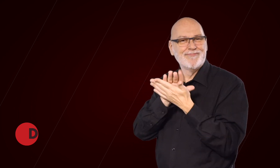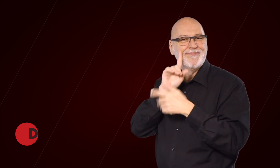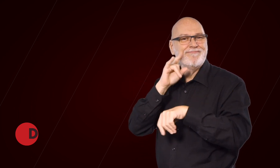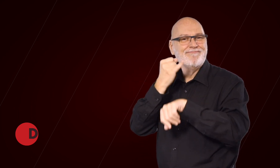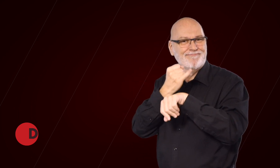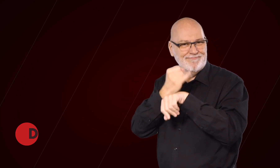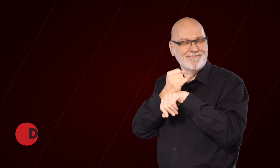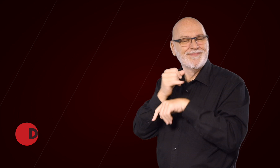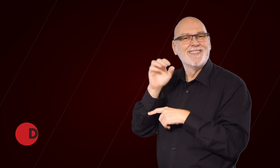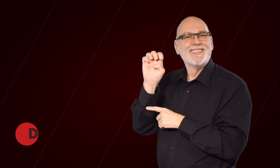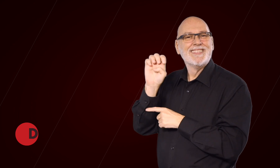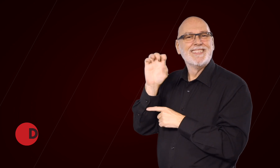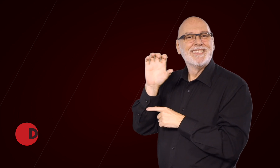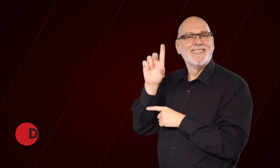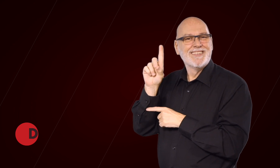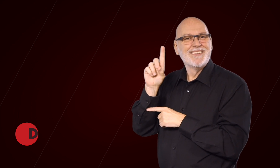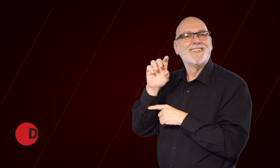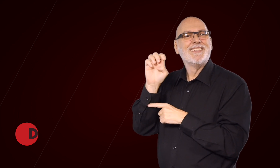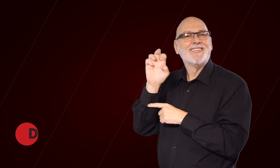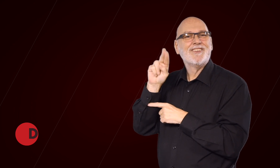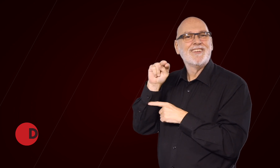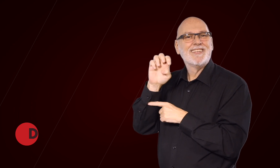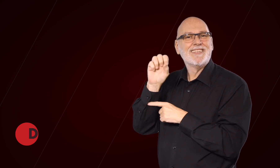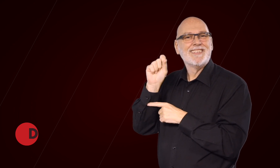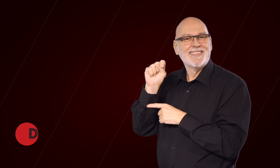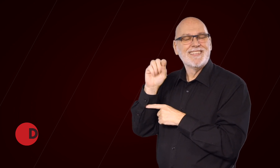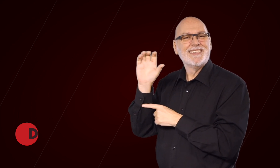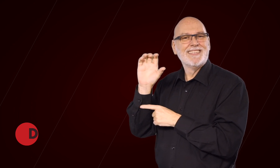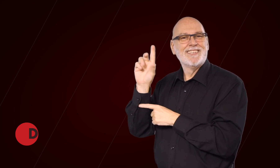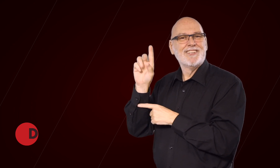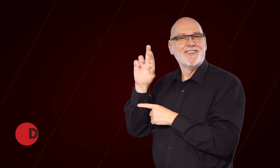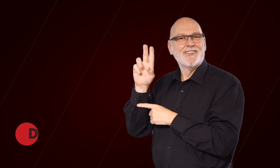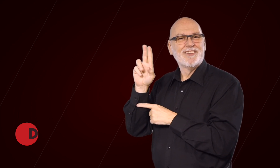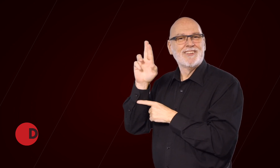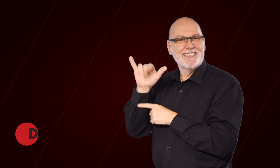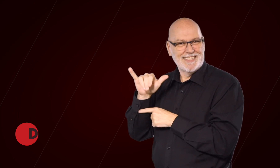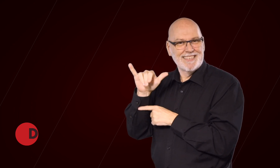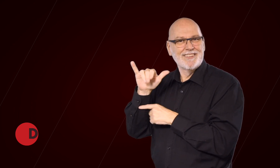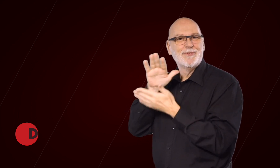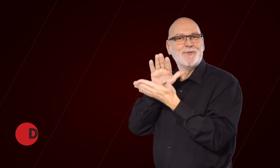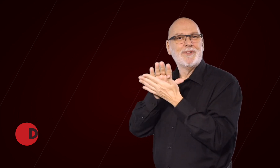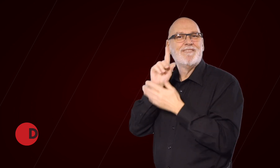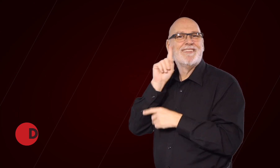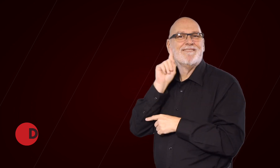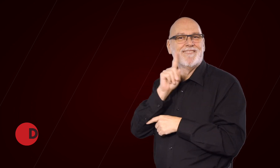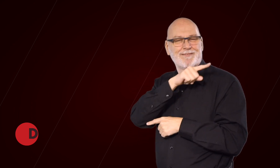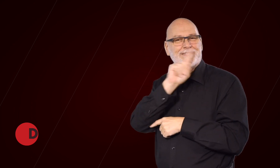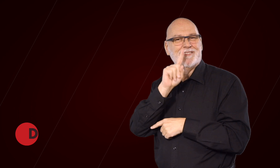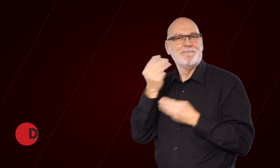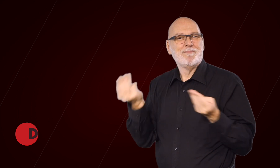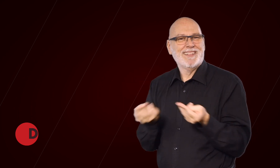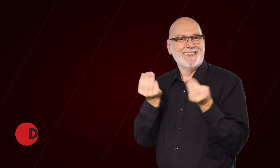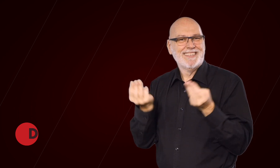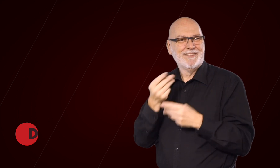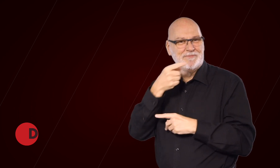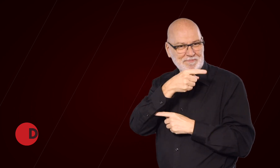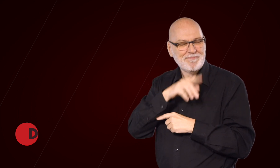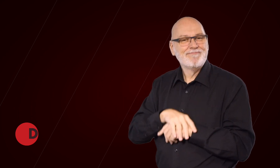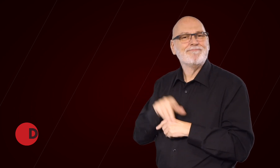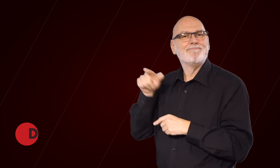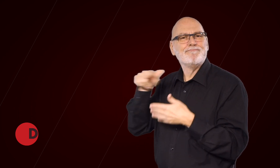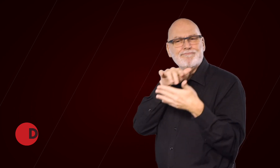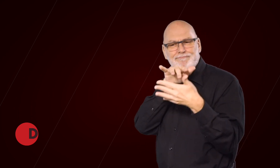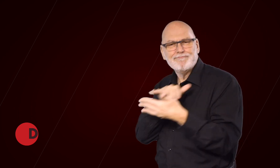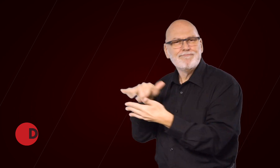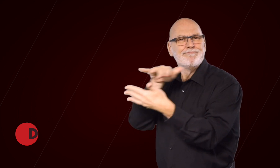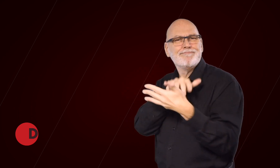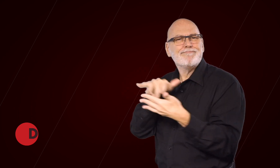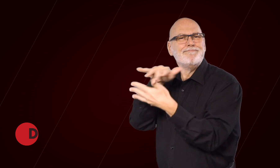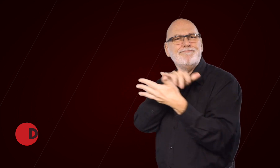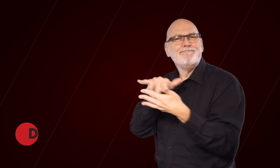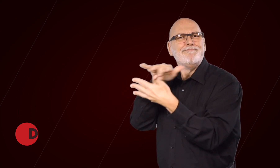Drury School for the Deaf in Milton, studied Advertising and